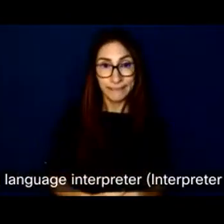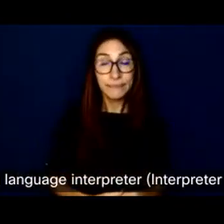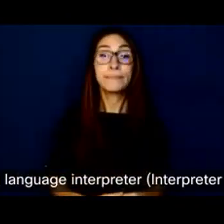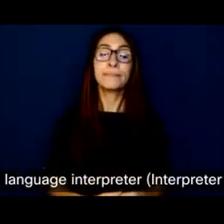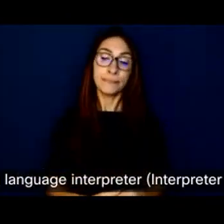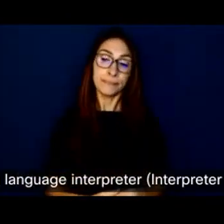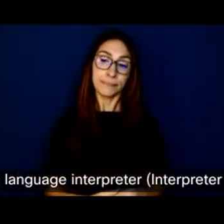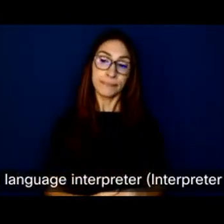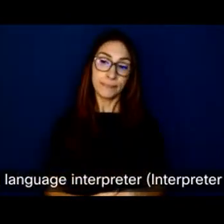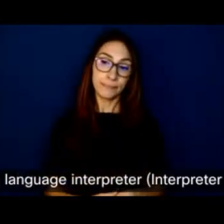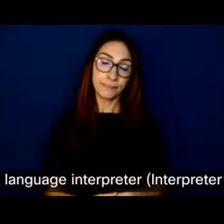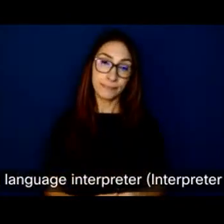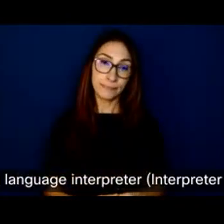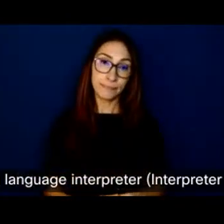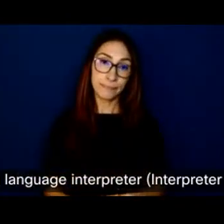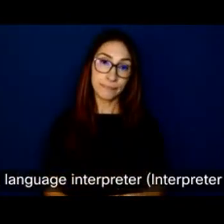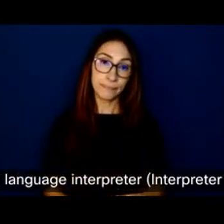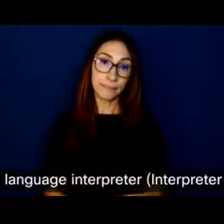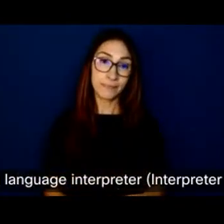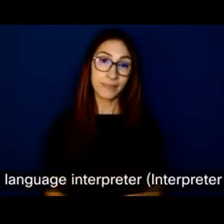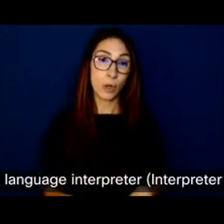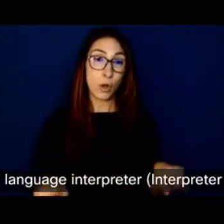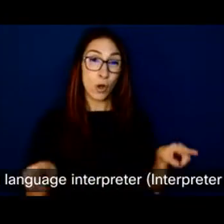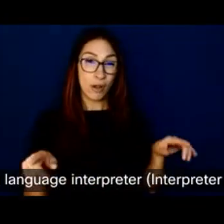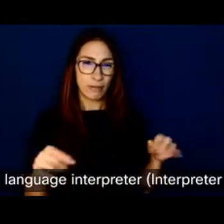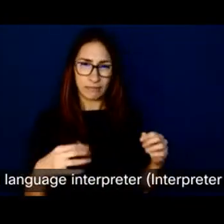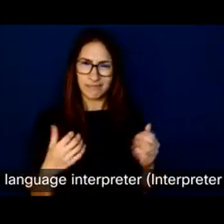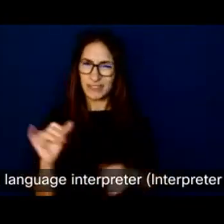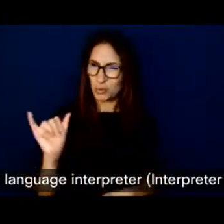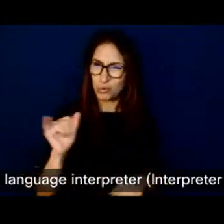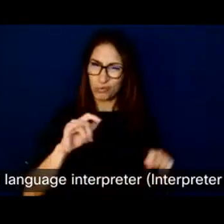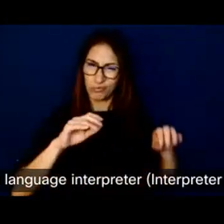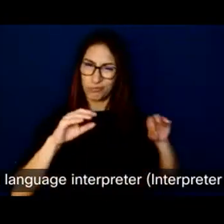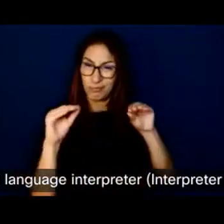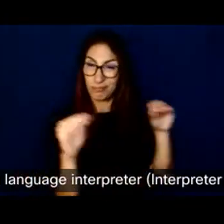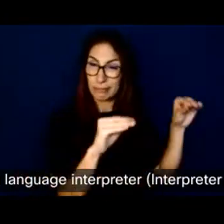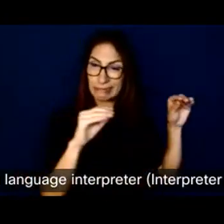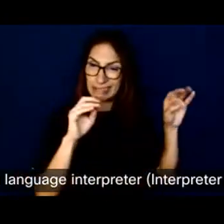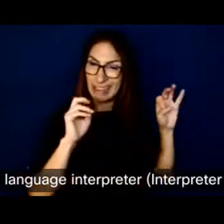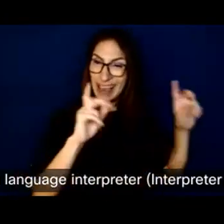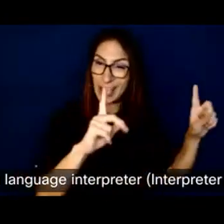education of the younger generation of clinicians is